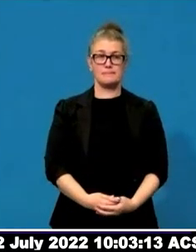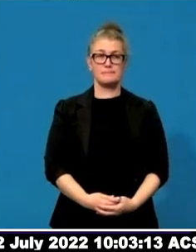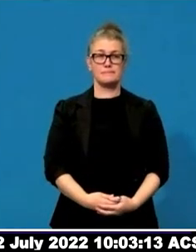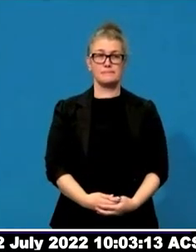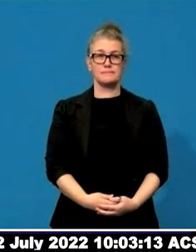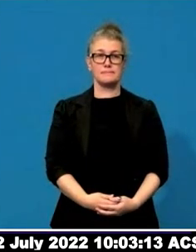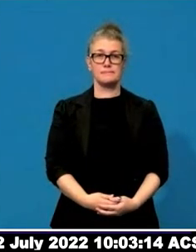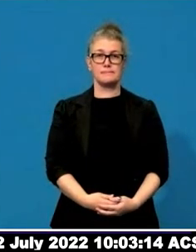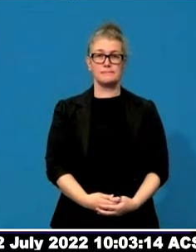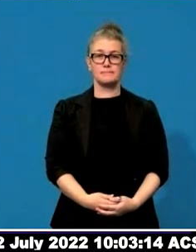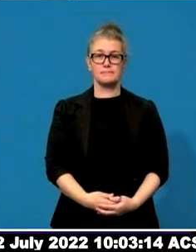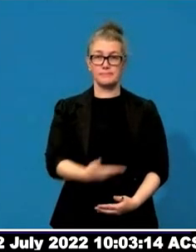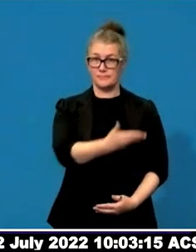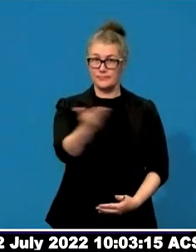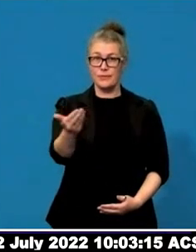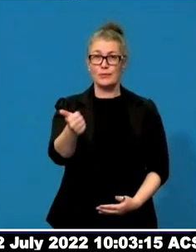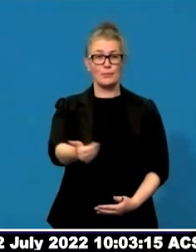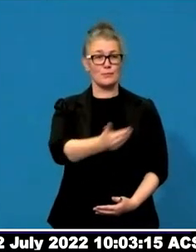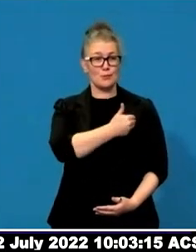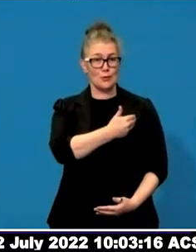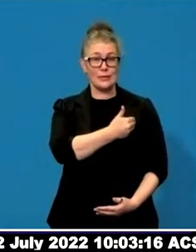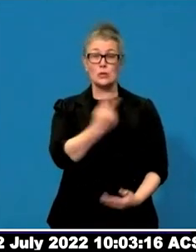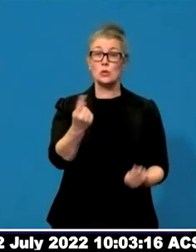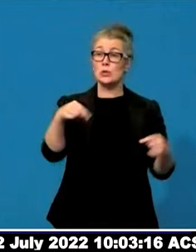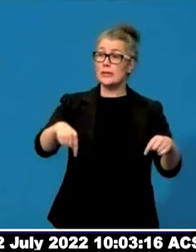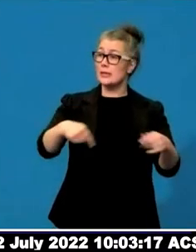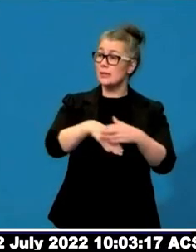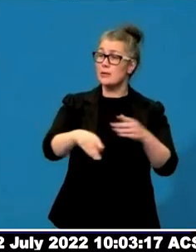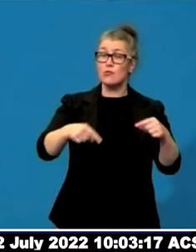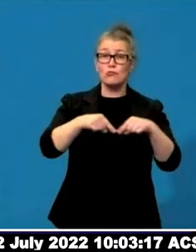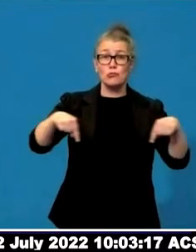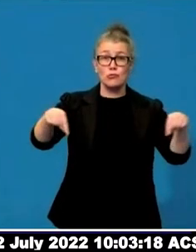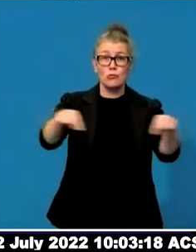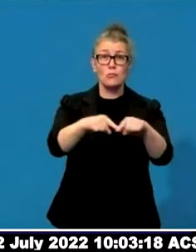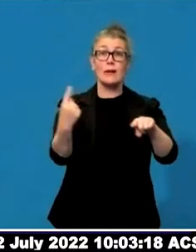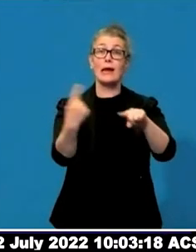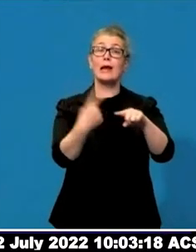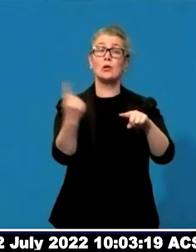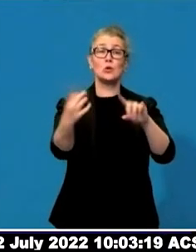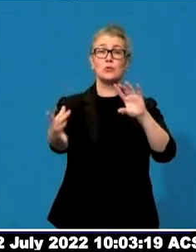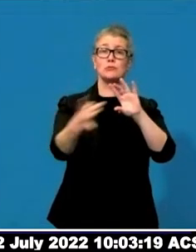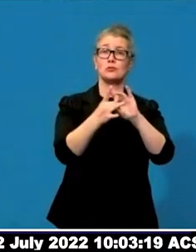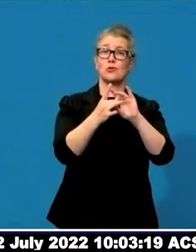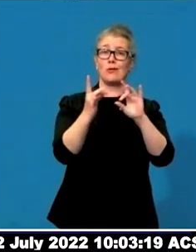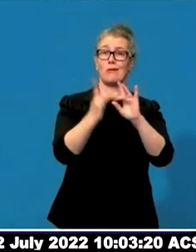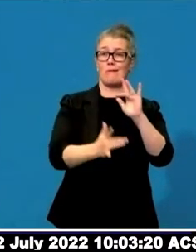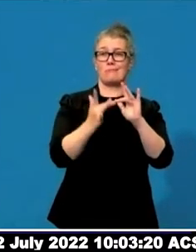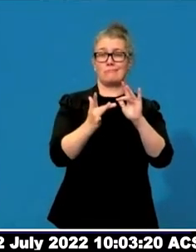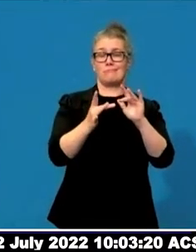Good morning everybody, both in the hearing room and who might be following this hearing on the live stream.